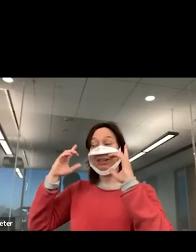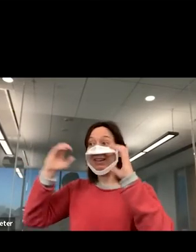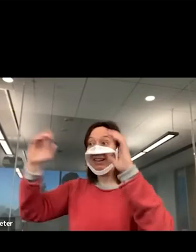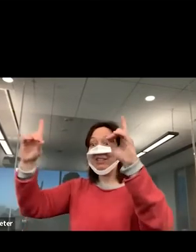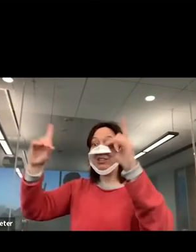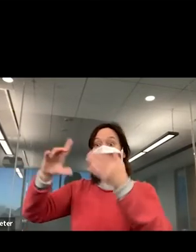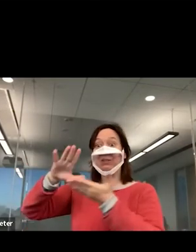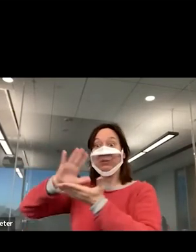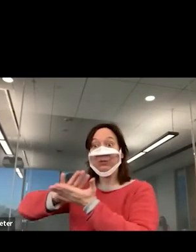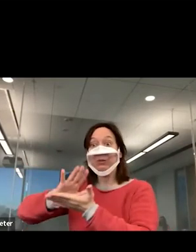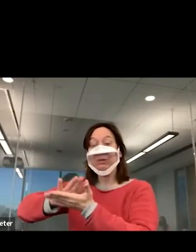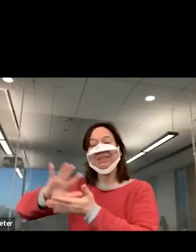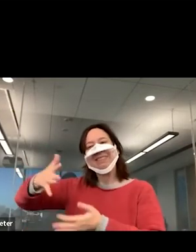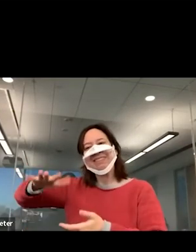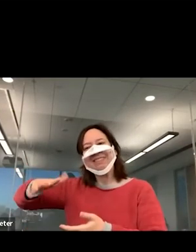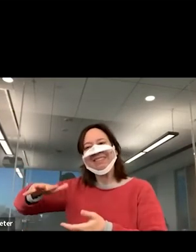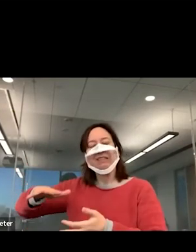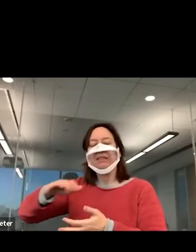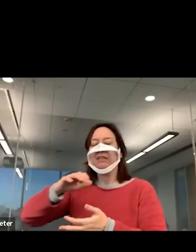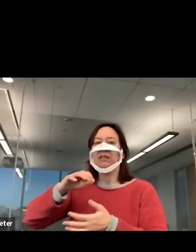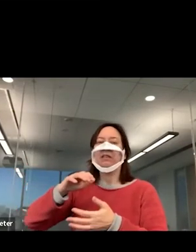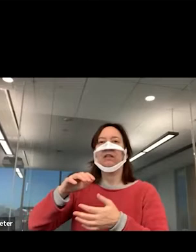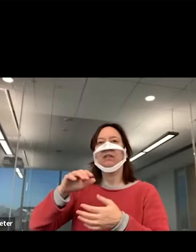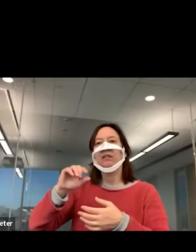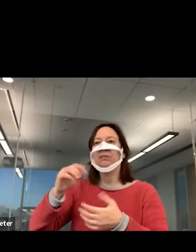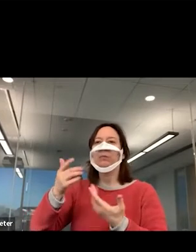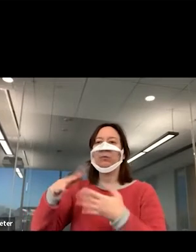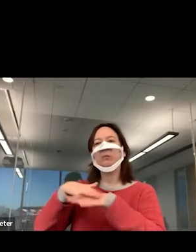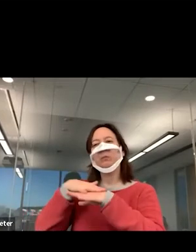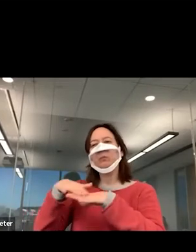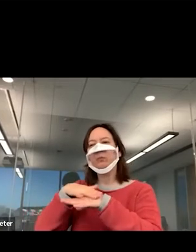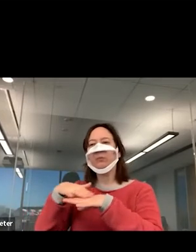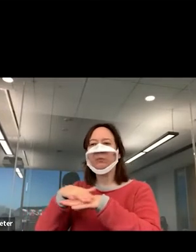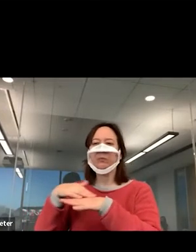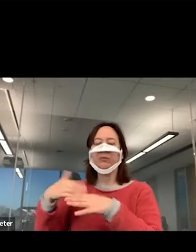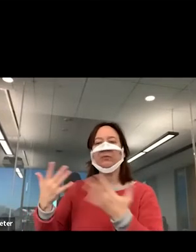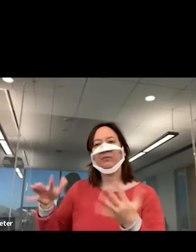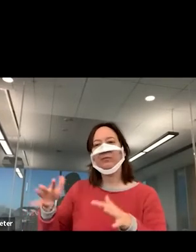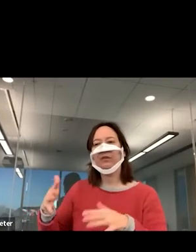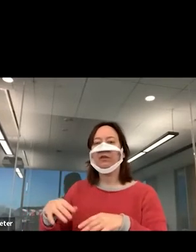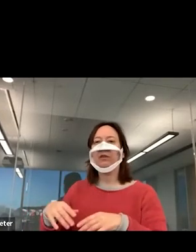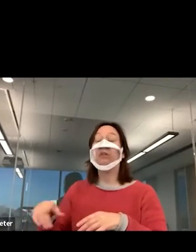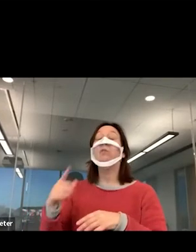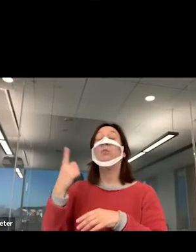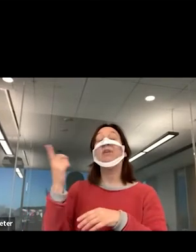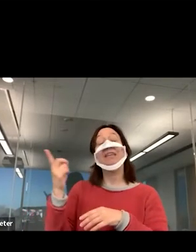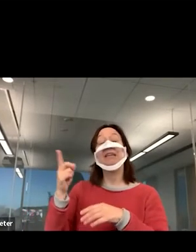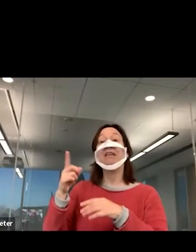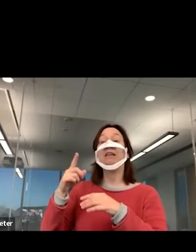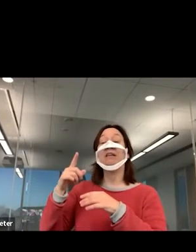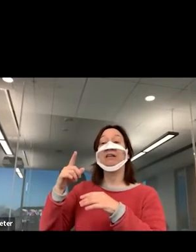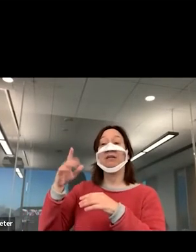a cursory education and um one of the things that he couldn't do is he couldn't read and